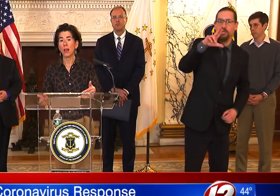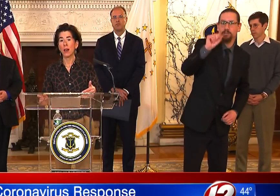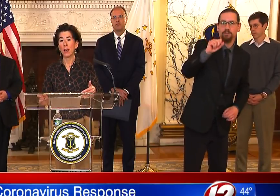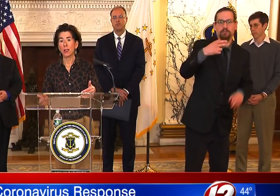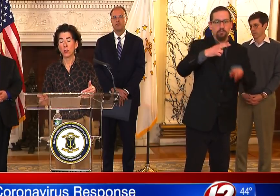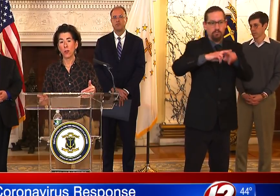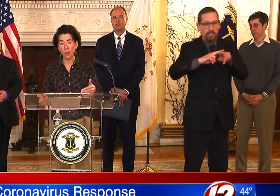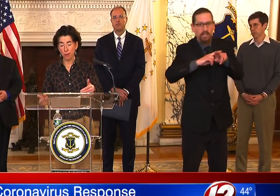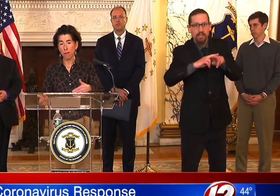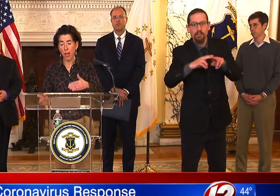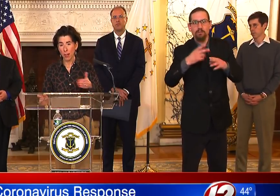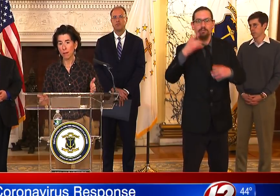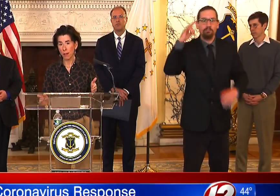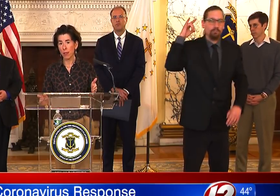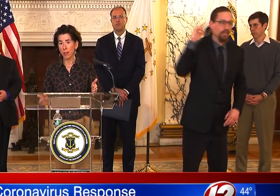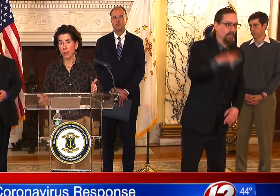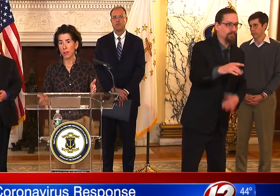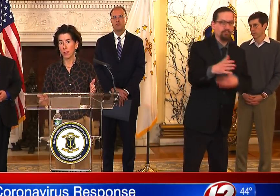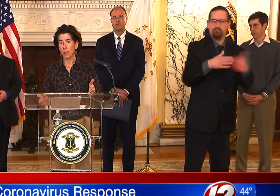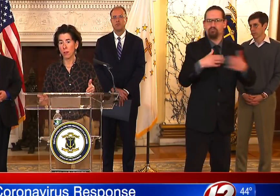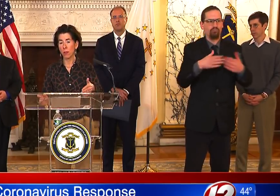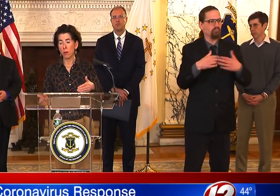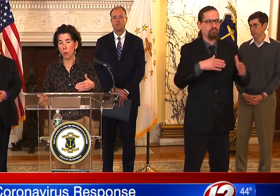ANY MODE OF TRANSPORTATION WHO ARE COMING IN RHODE ISLAND FOR NONWORK PURPOSES AND PLAN TO STAY.